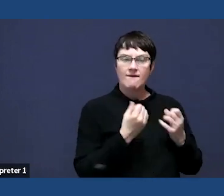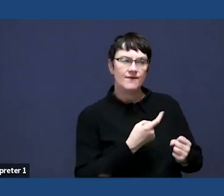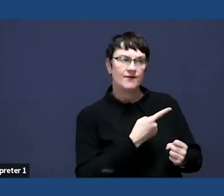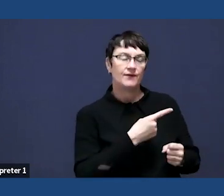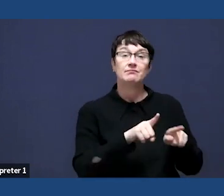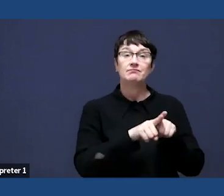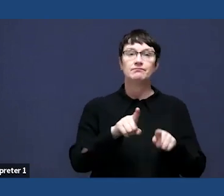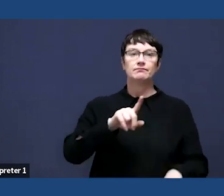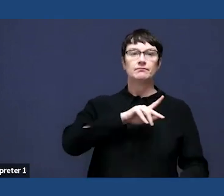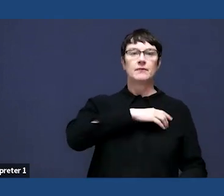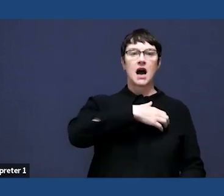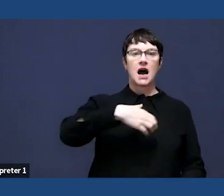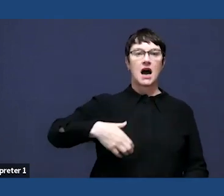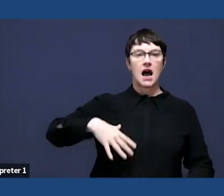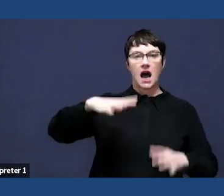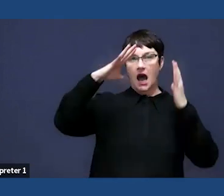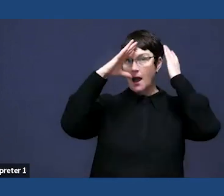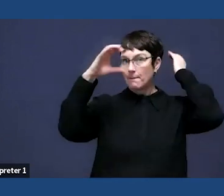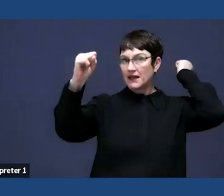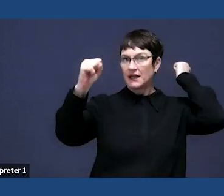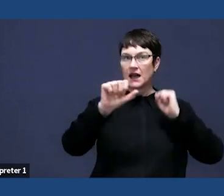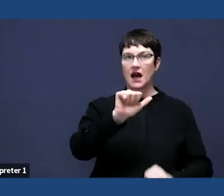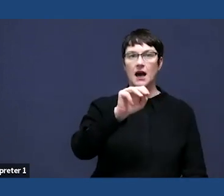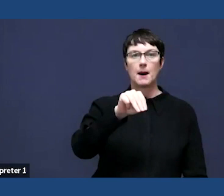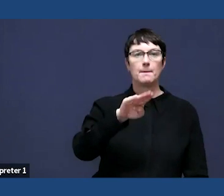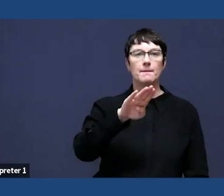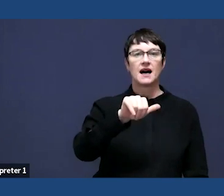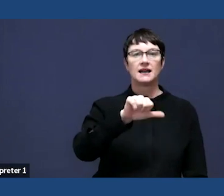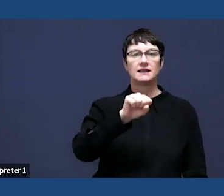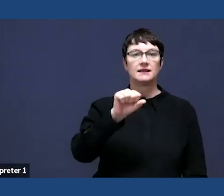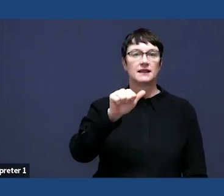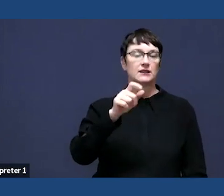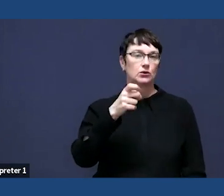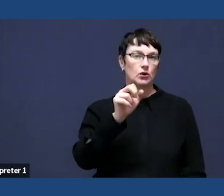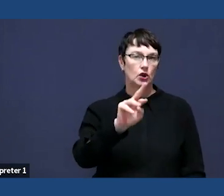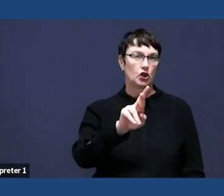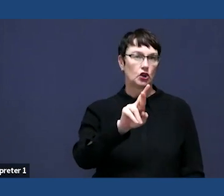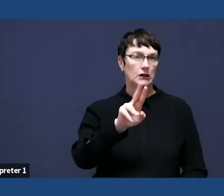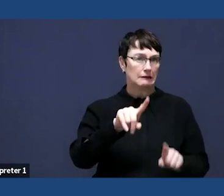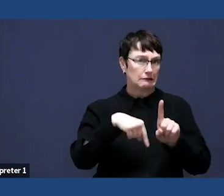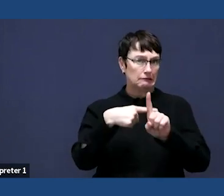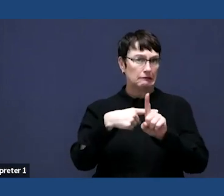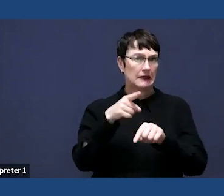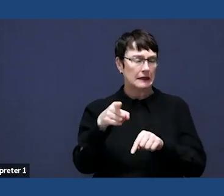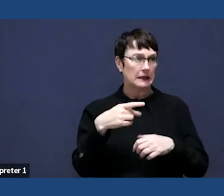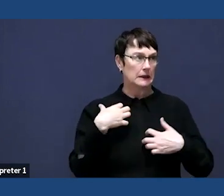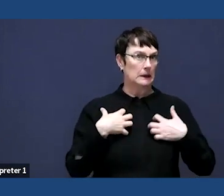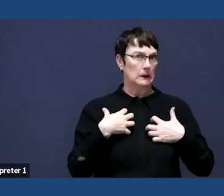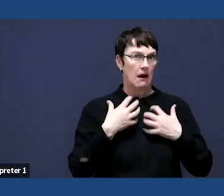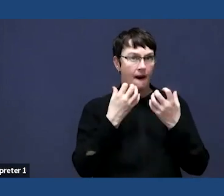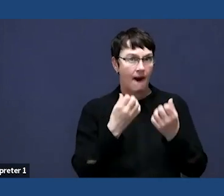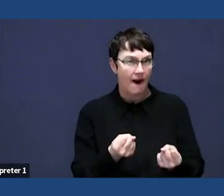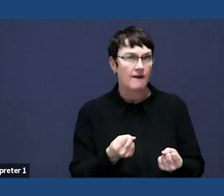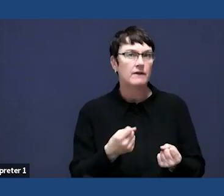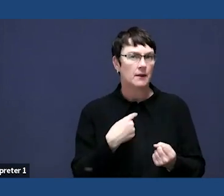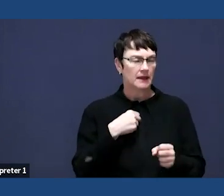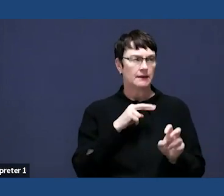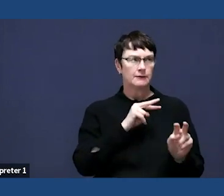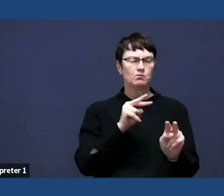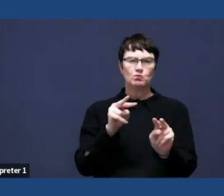lanes to work with you. I want to mention the poverty SDG.